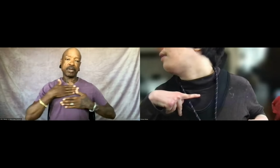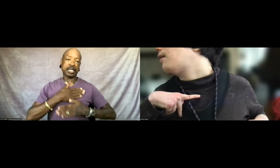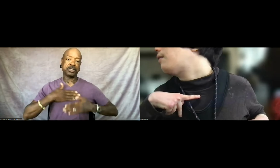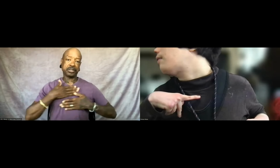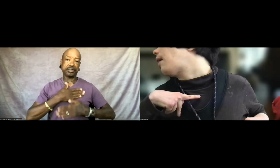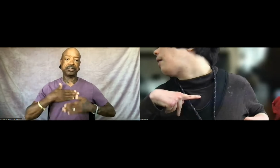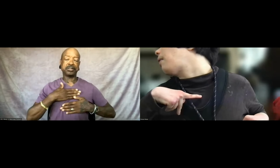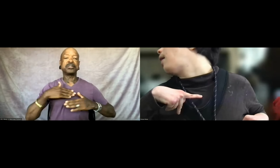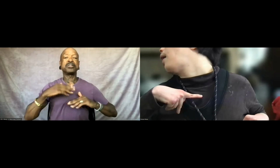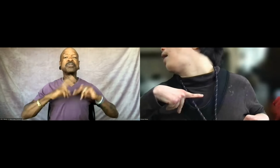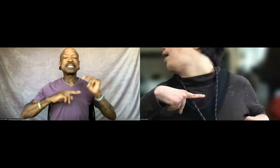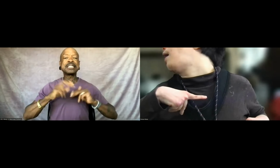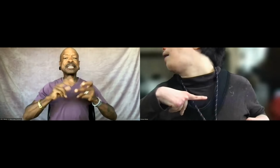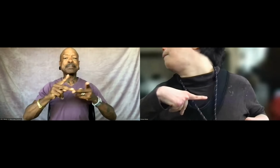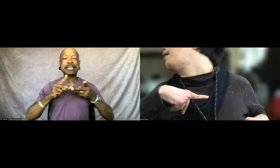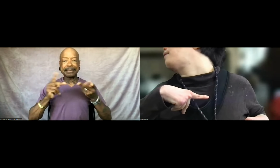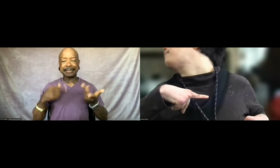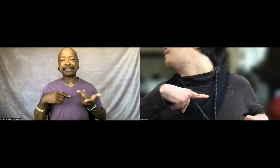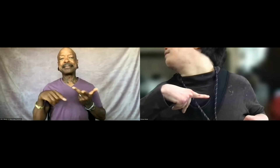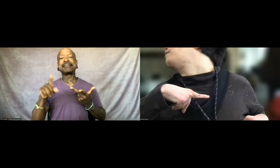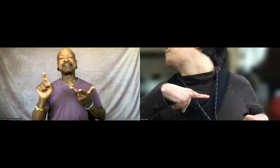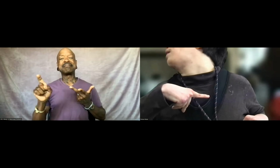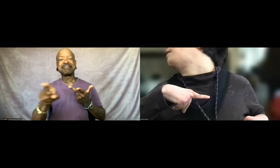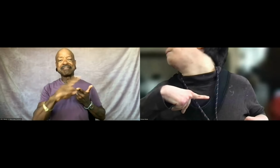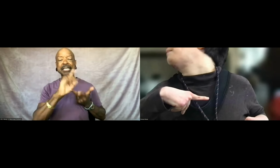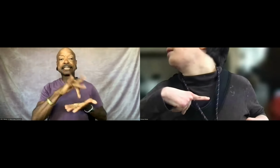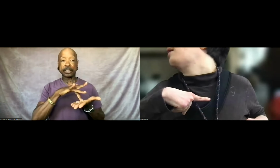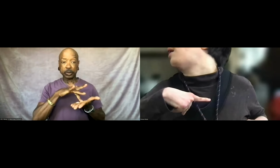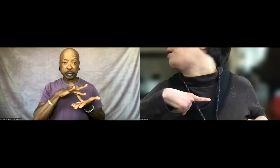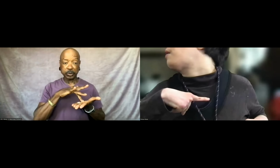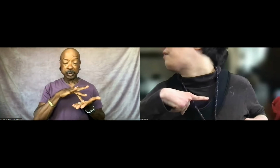context of programmatic access . So employment and various